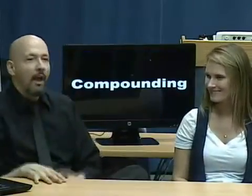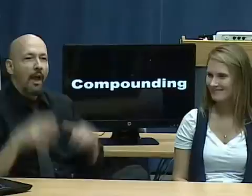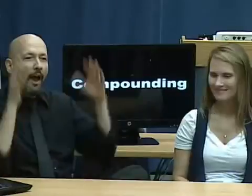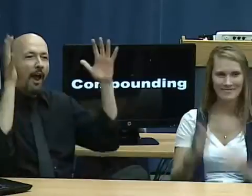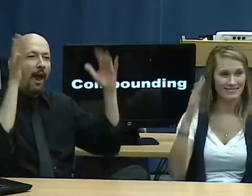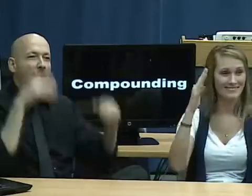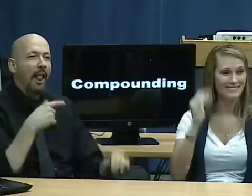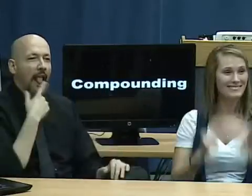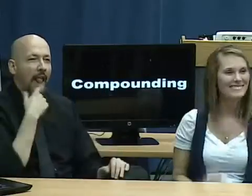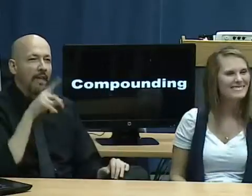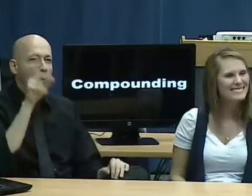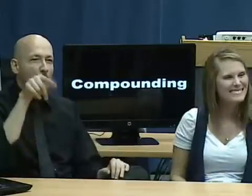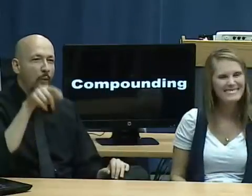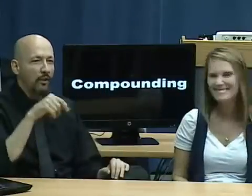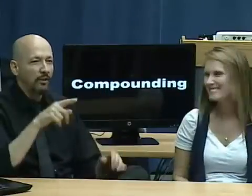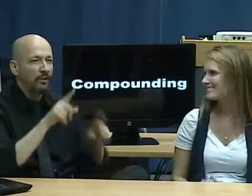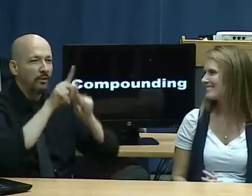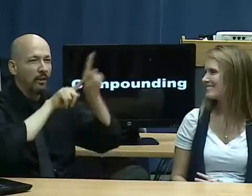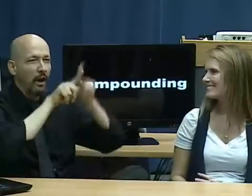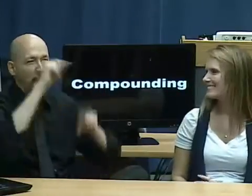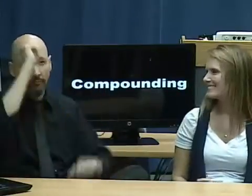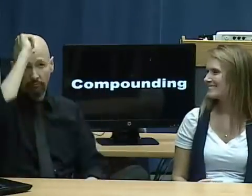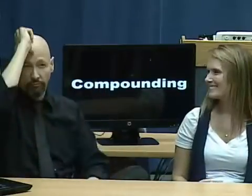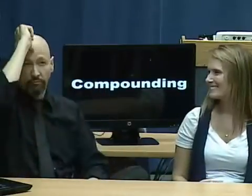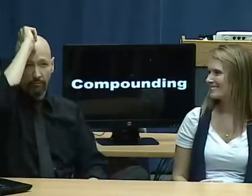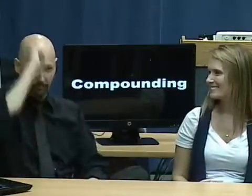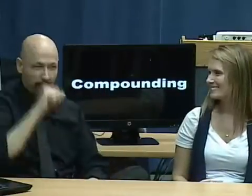Yay! You get a star on your forehead.